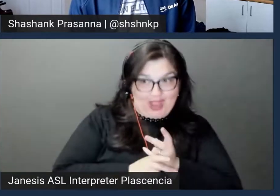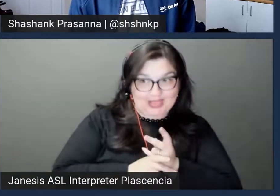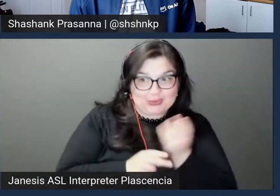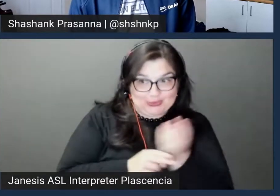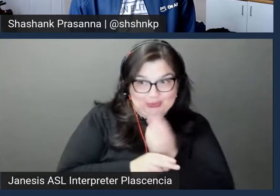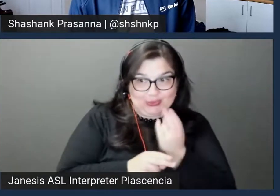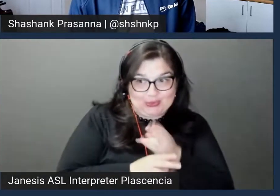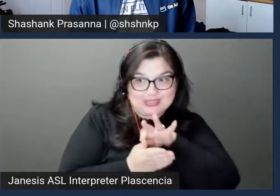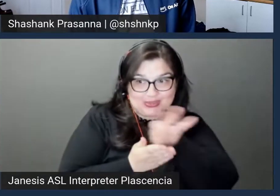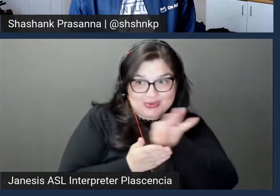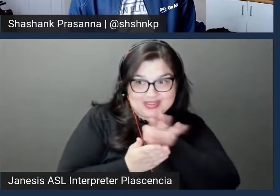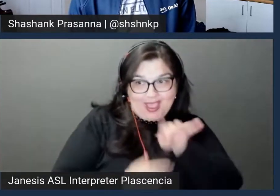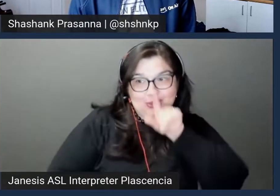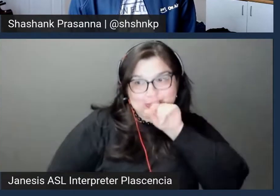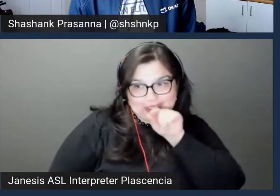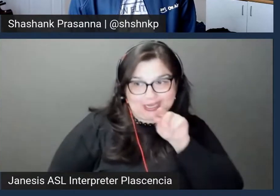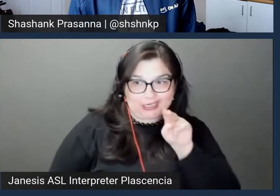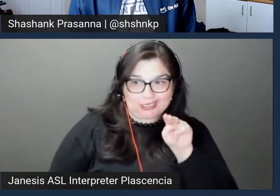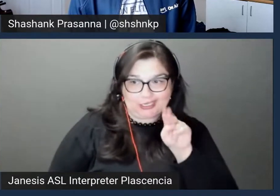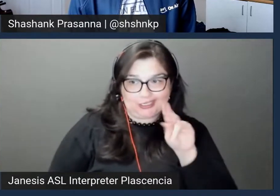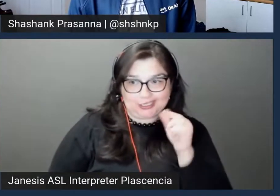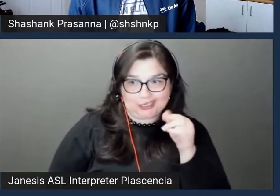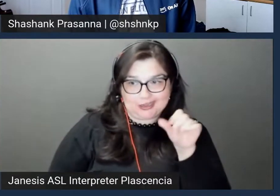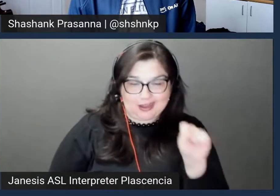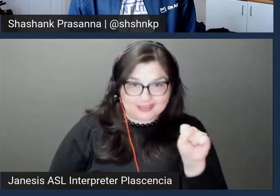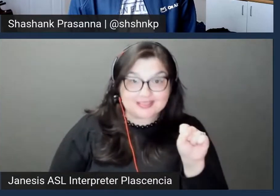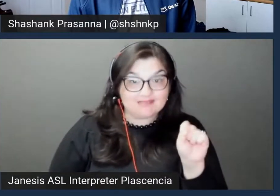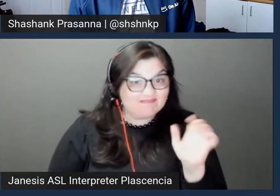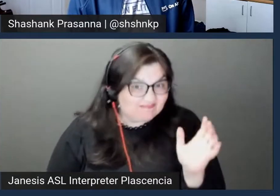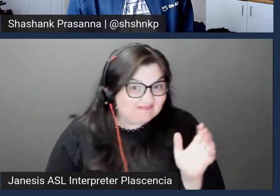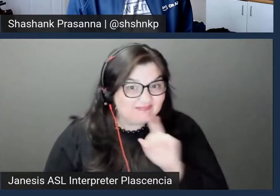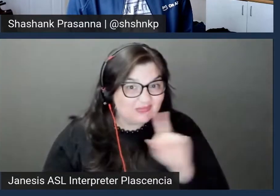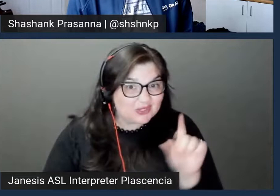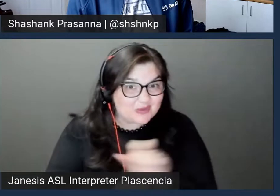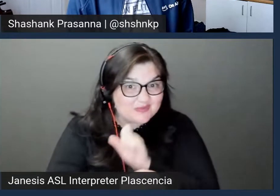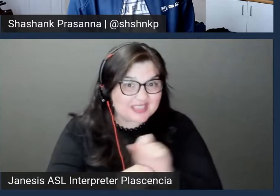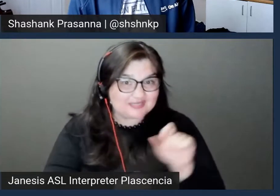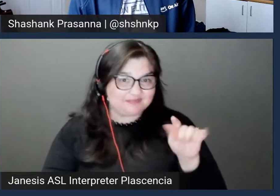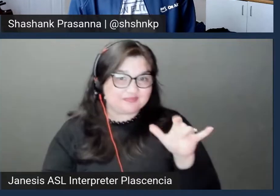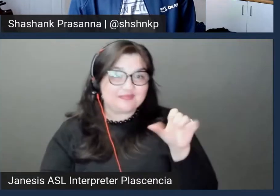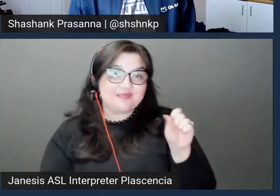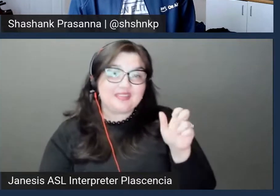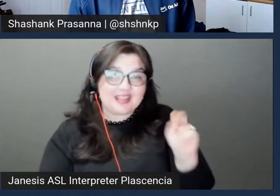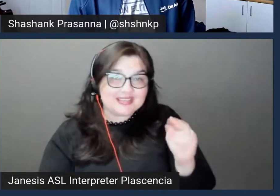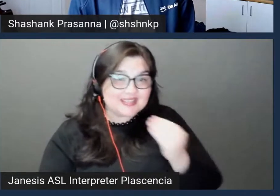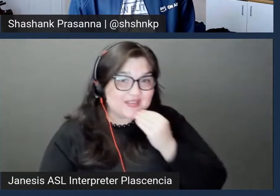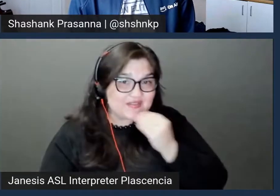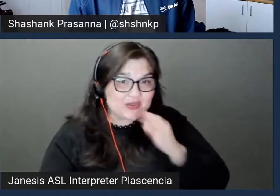to count chicken nuggets. And what Tyson Foods does is that this helps them speed up their factory processes.